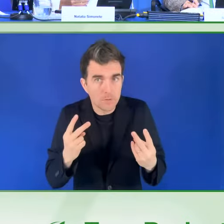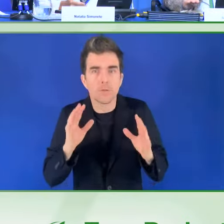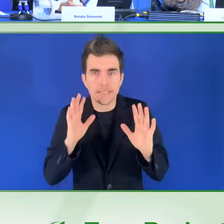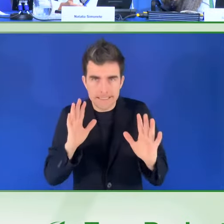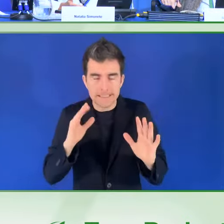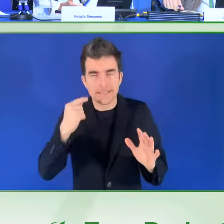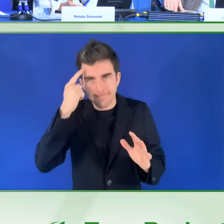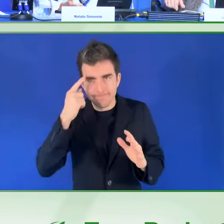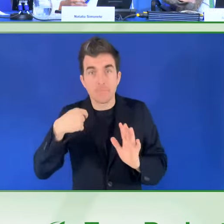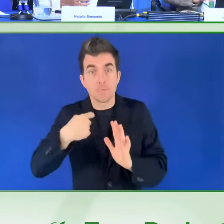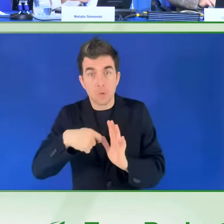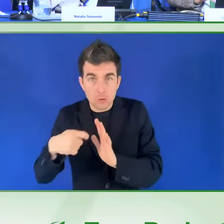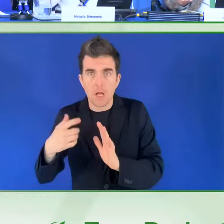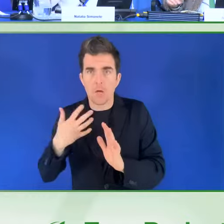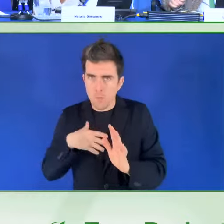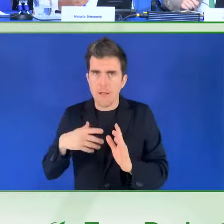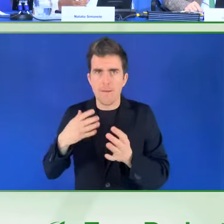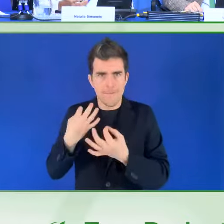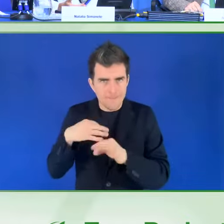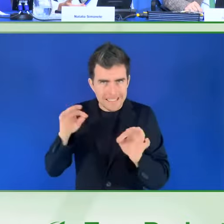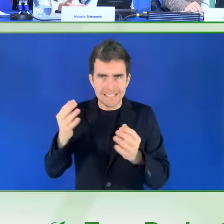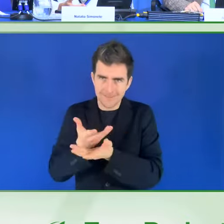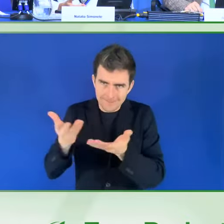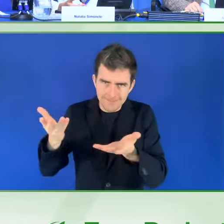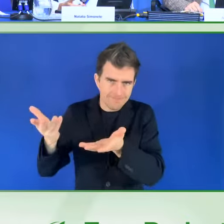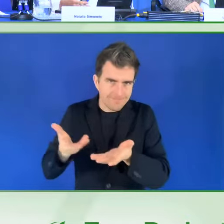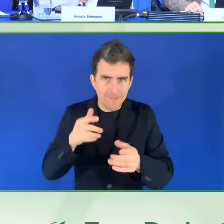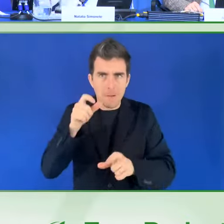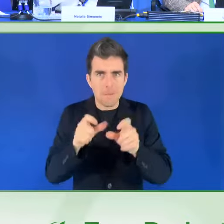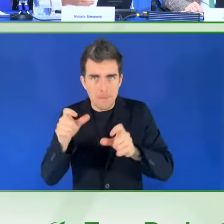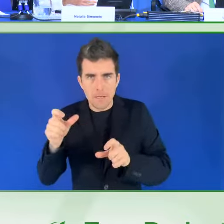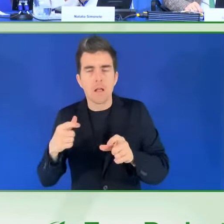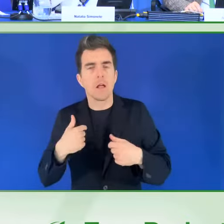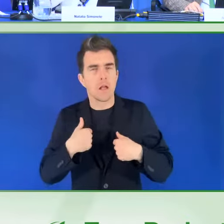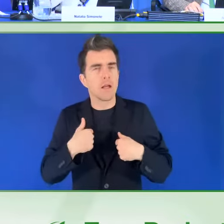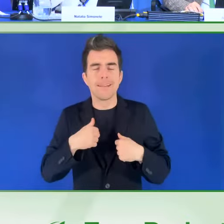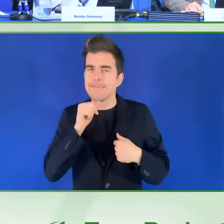We believe that education are fundamental, and complimentary rights, which enable the expansion of repertoires, the production of meanings for the whole school community.